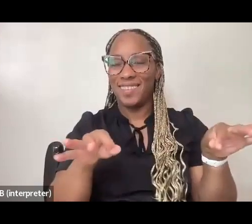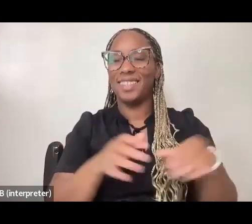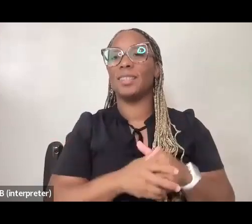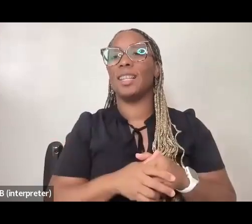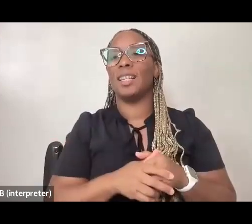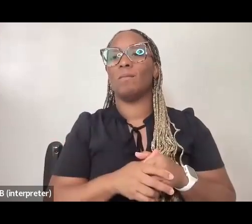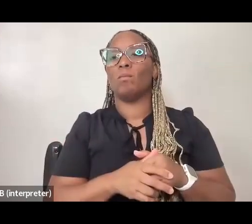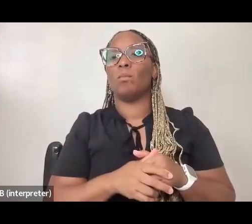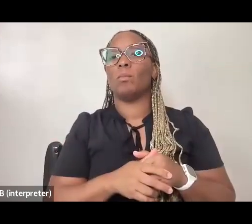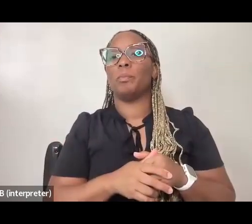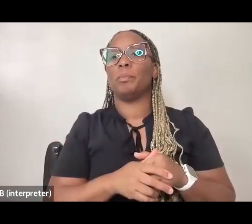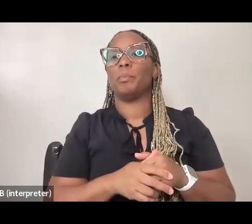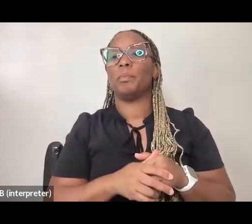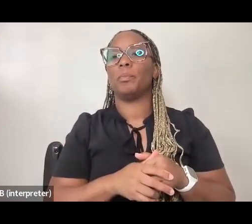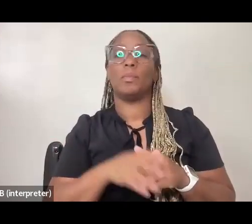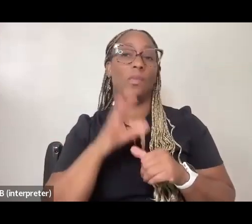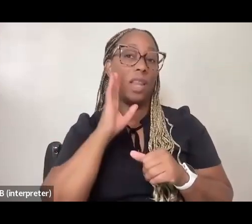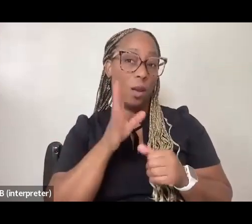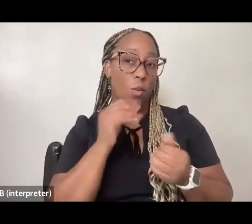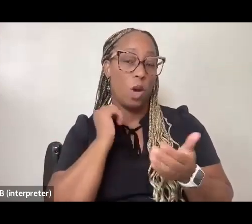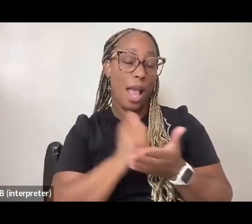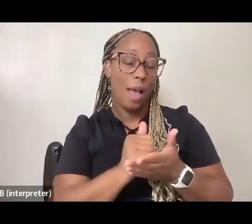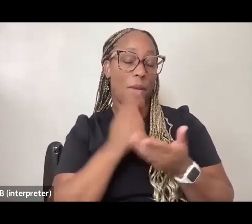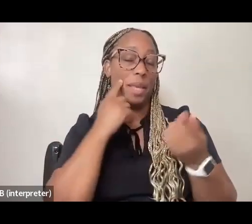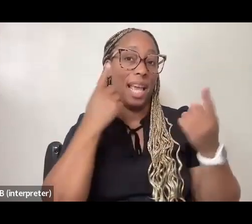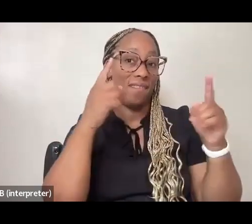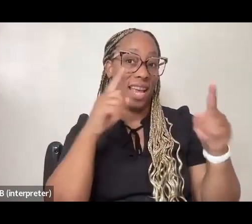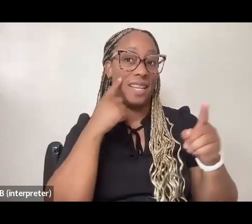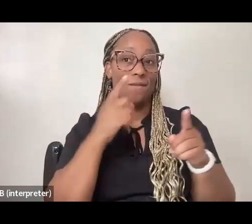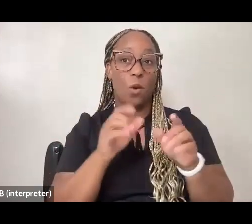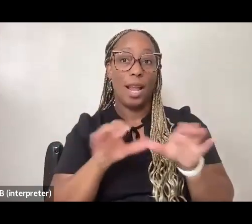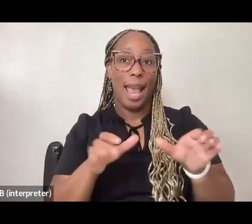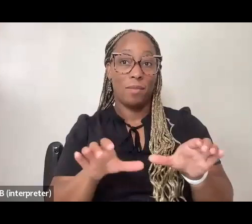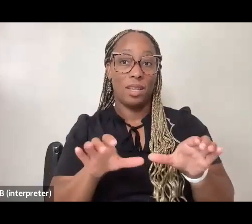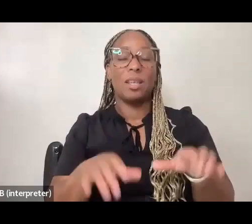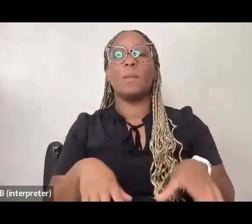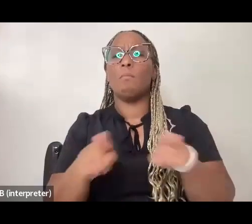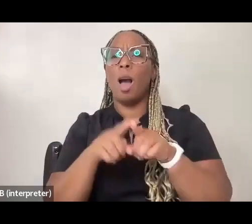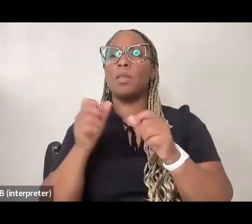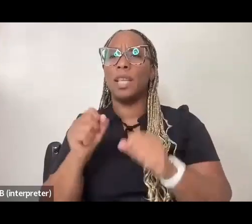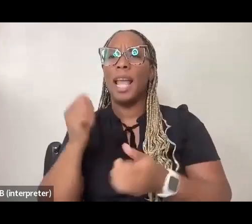it will not only help the effectiveness of the captions but it can also help reduce the need for